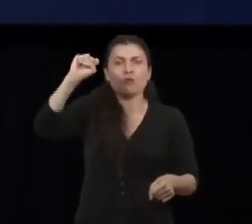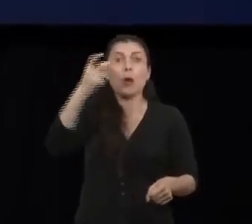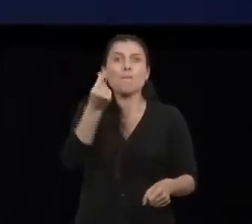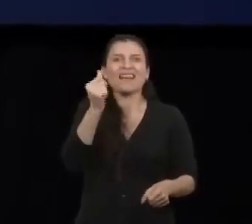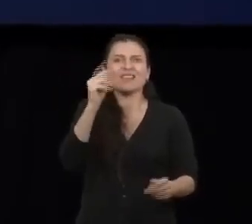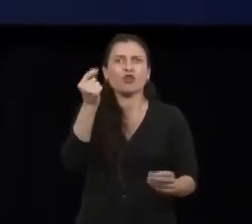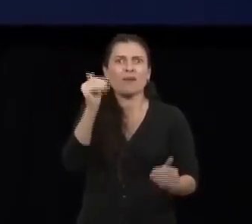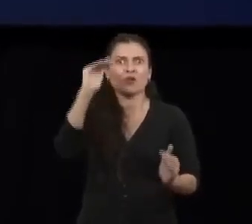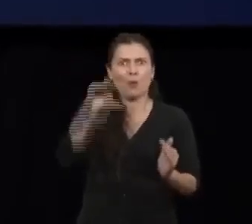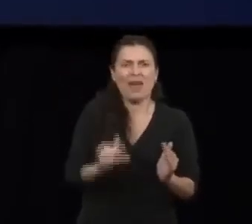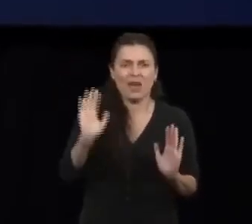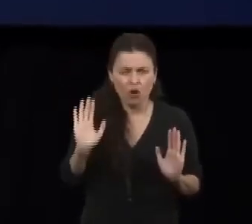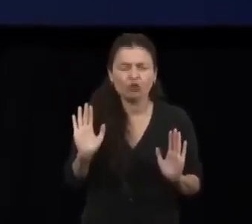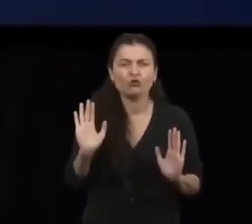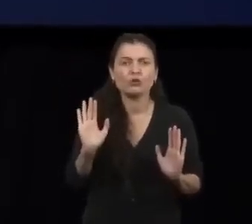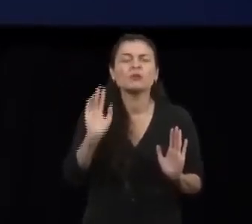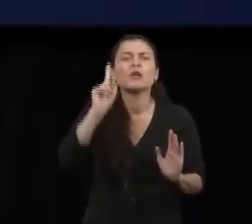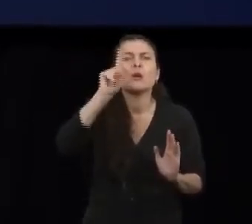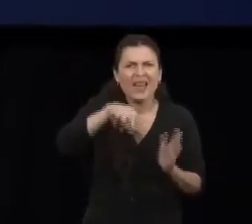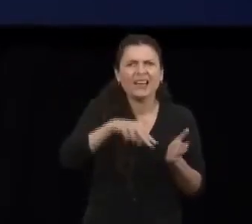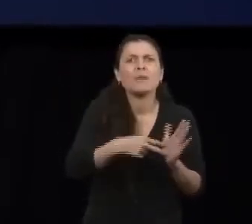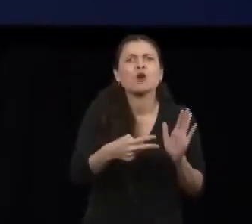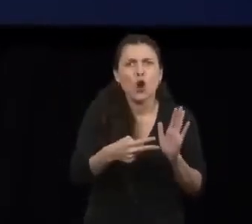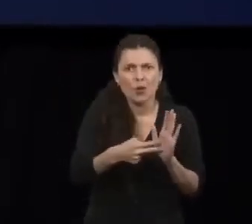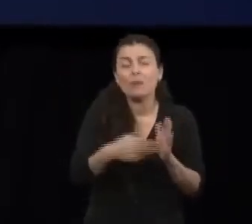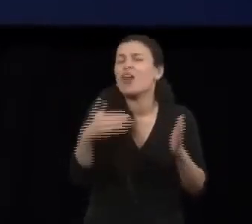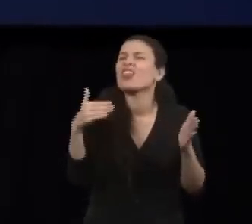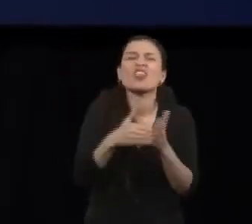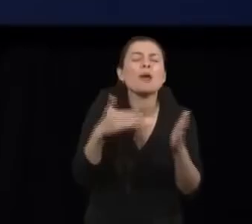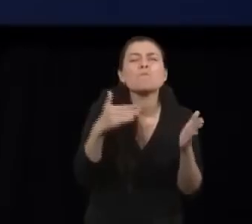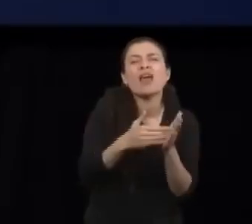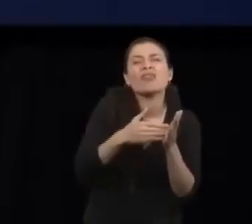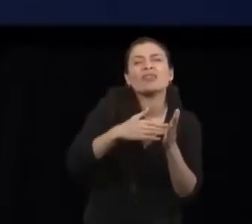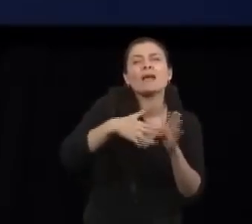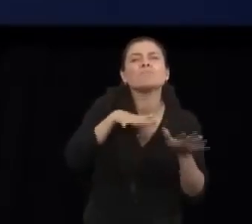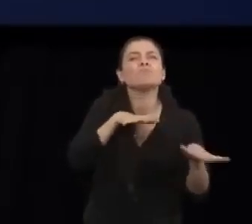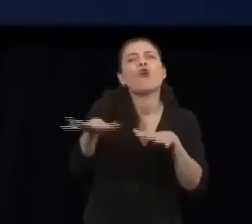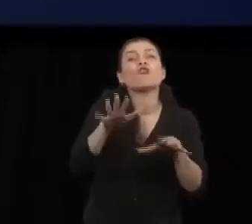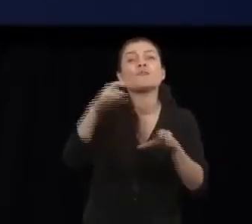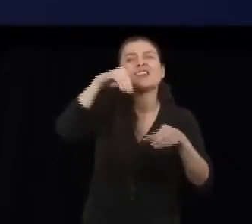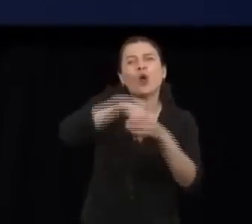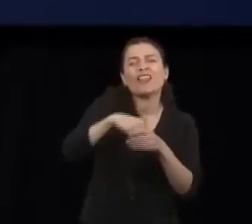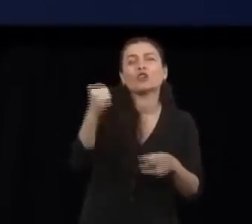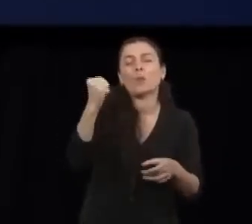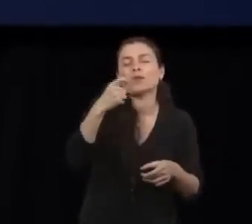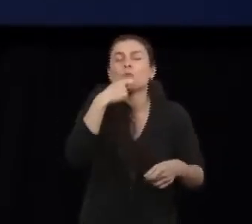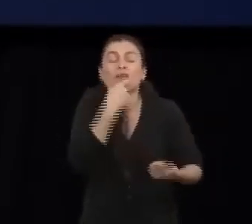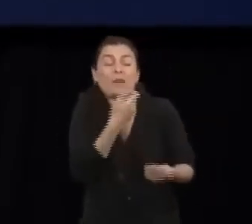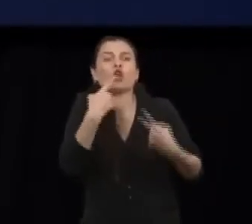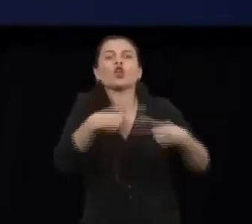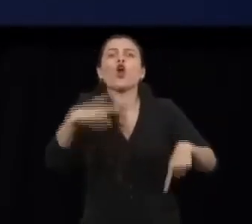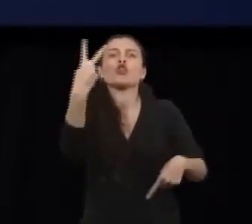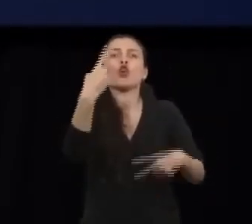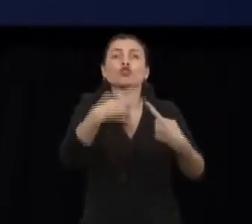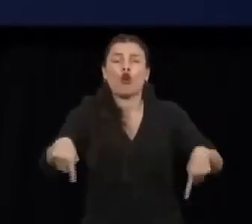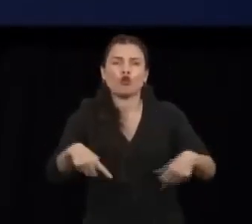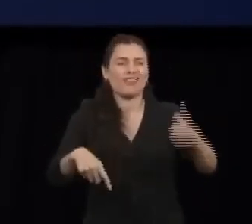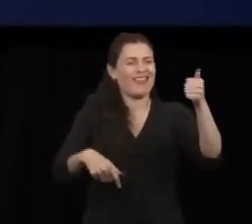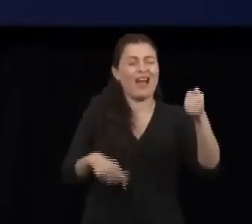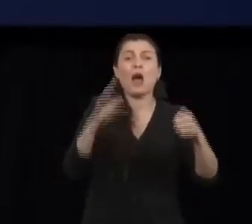And that clearly depends on the humanitarian evaluation. Suppose I have two assets, A and B,